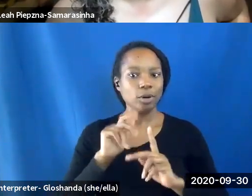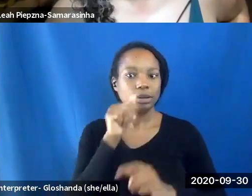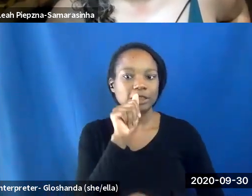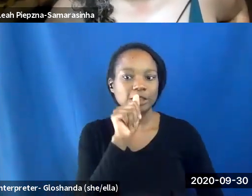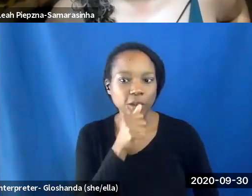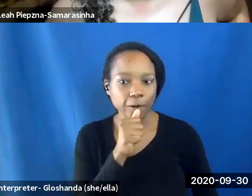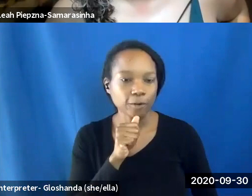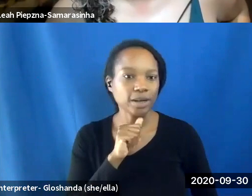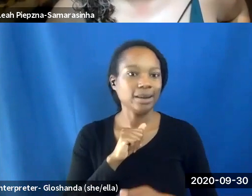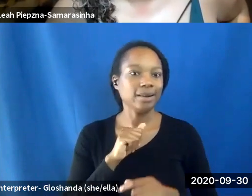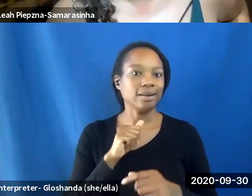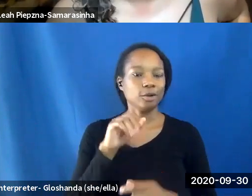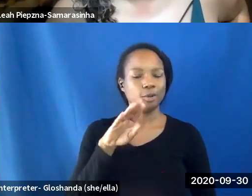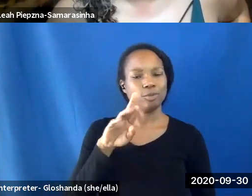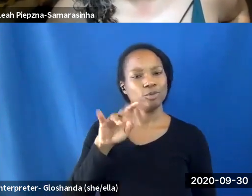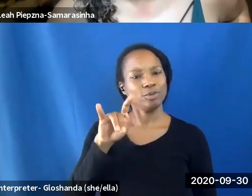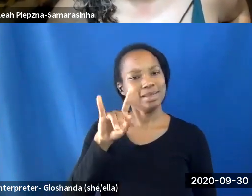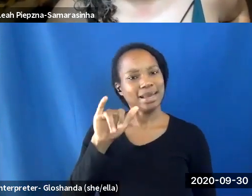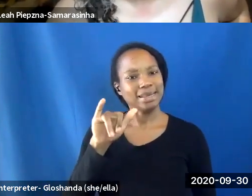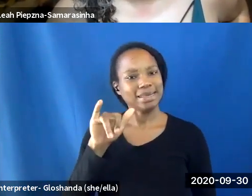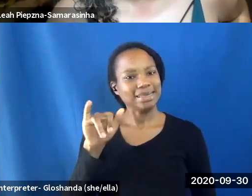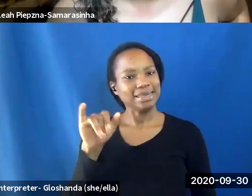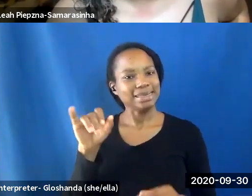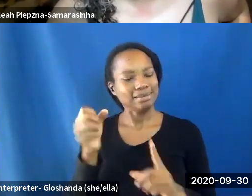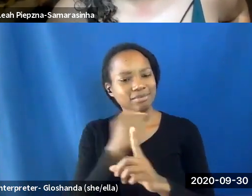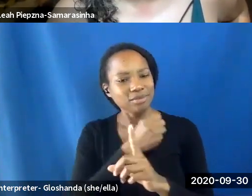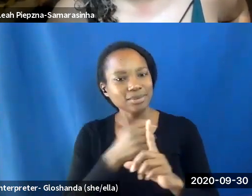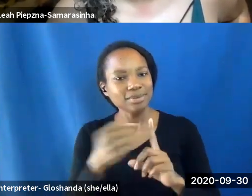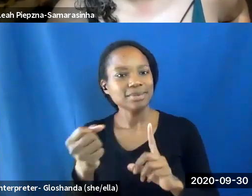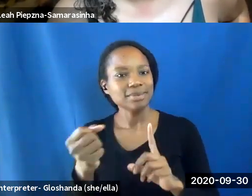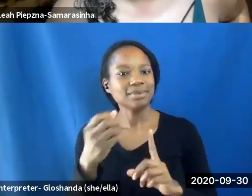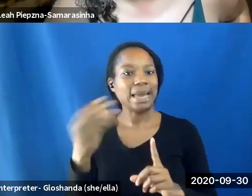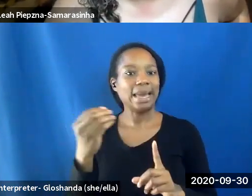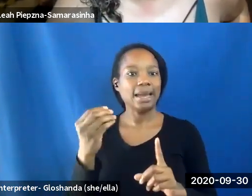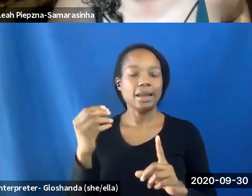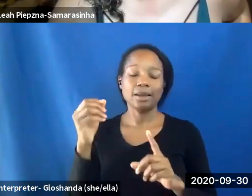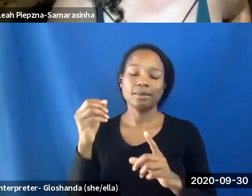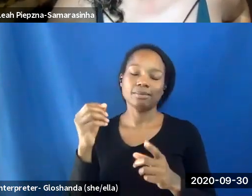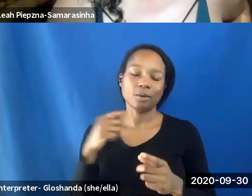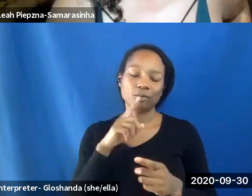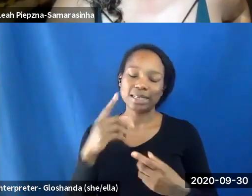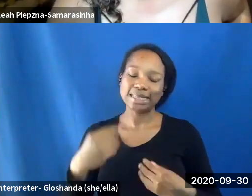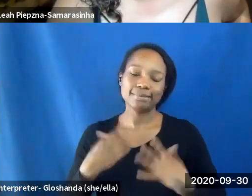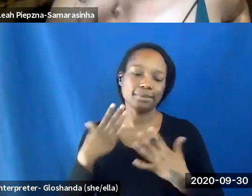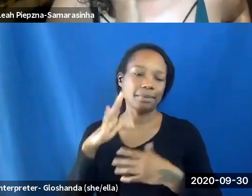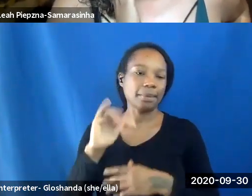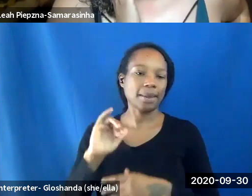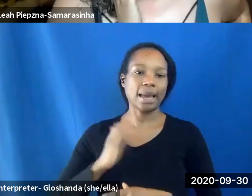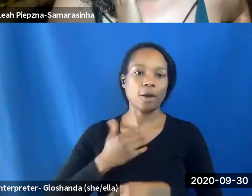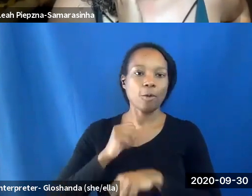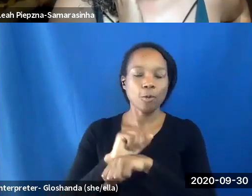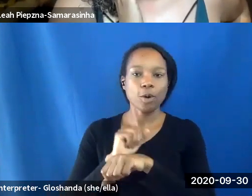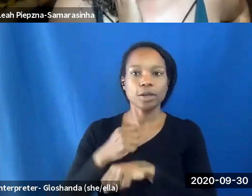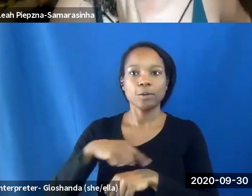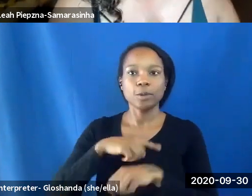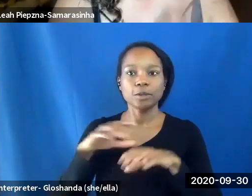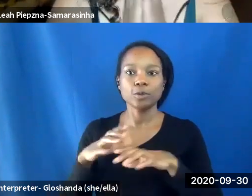by the work we do to make change in real little, big ways every day. So we're at time.